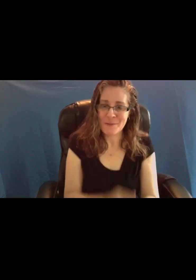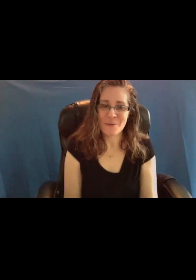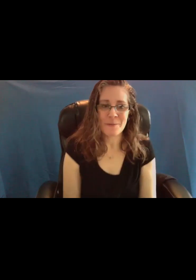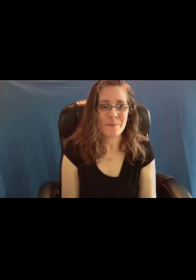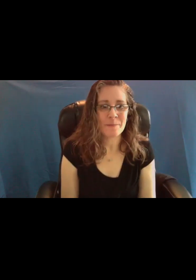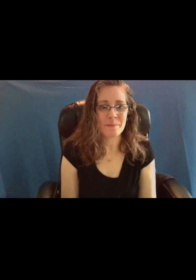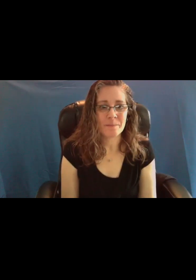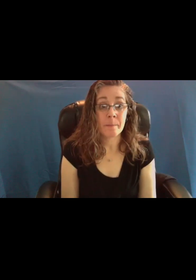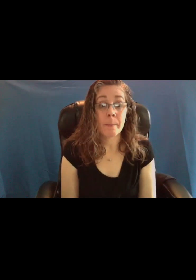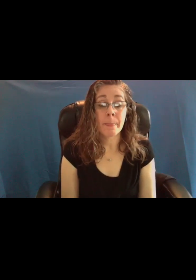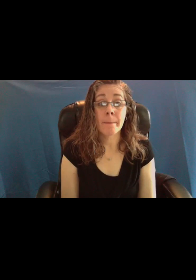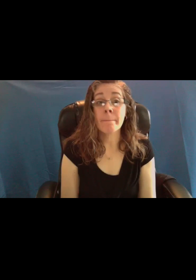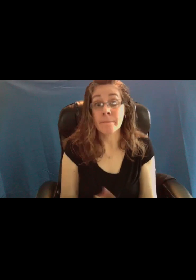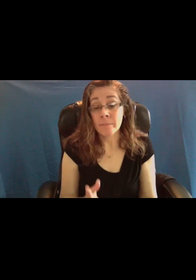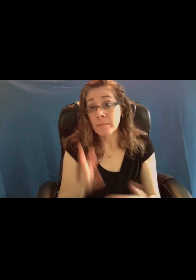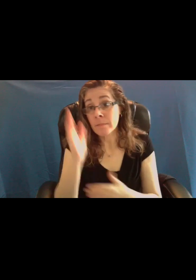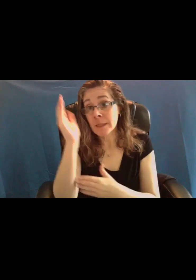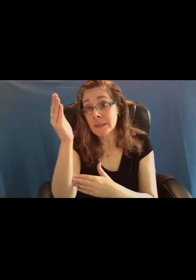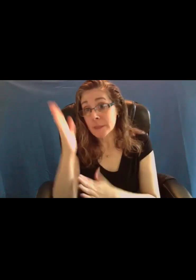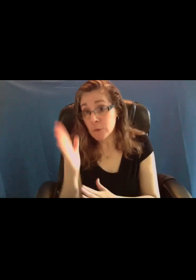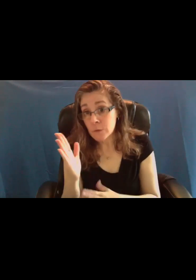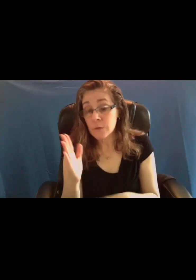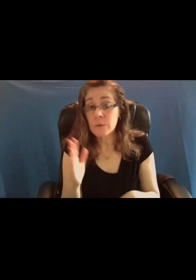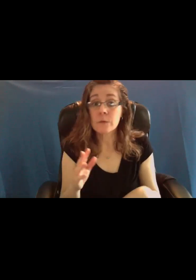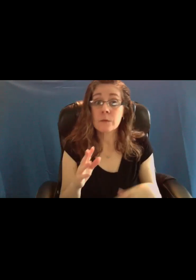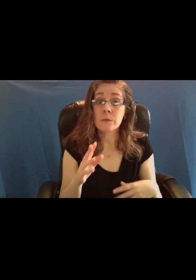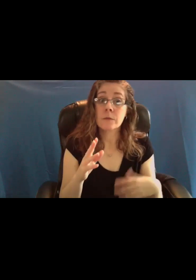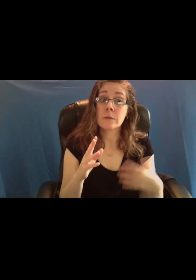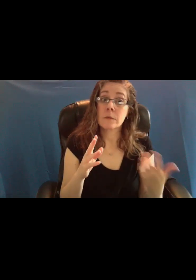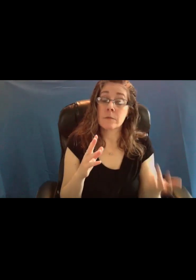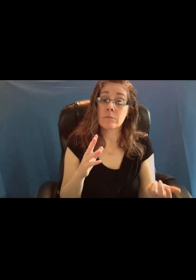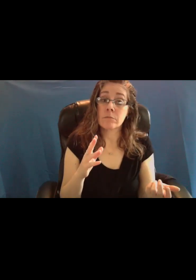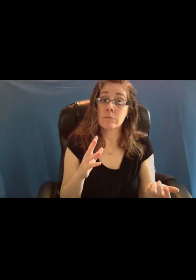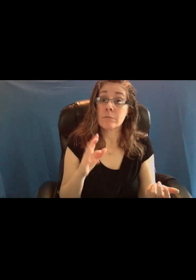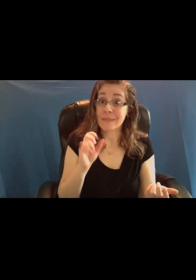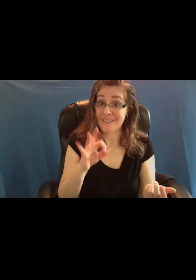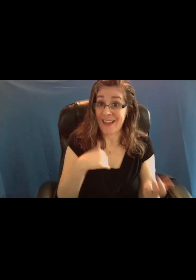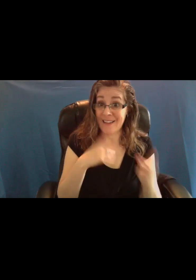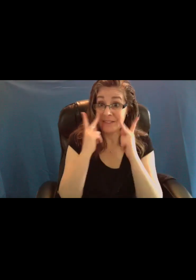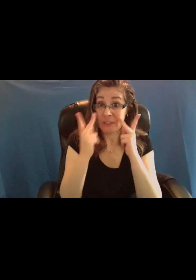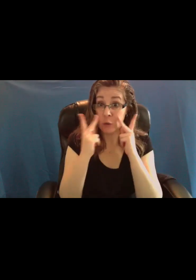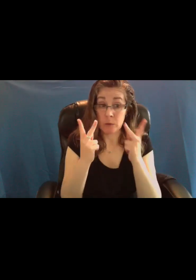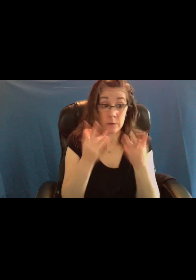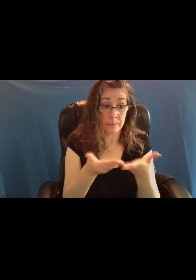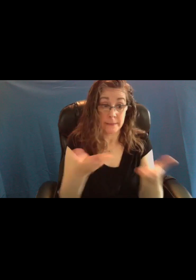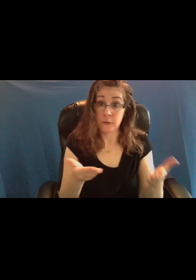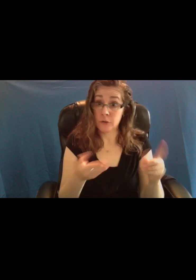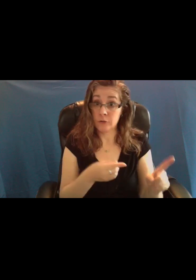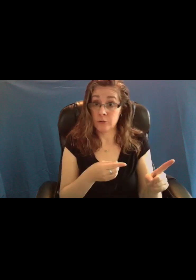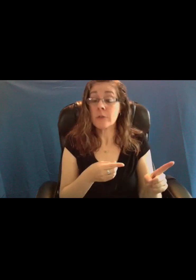inform speakers and presenters that are referencing visual materials during presentations, they will describe them to the